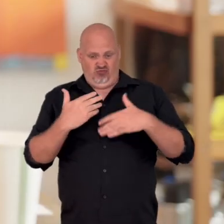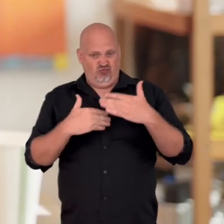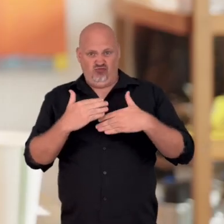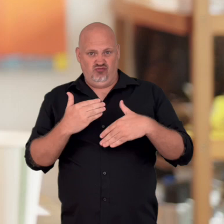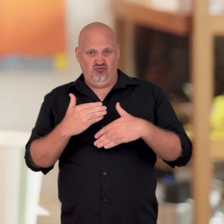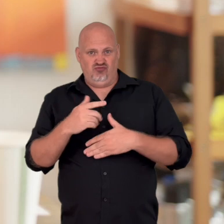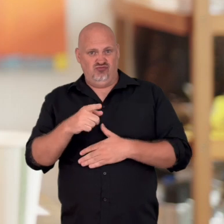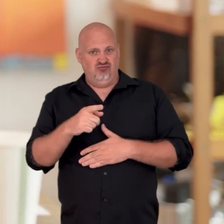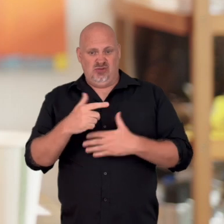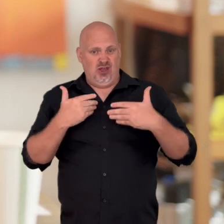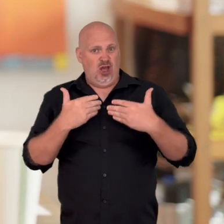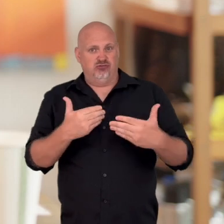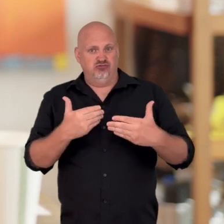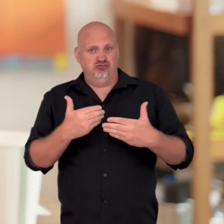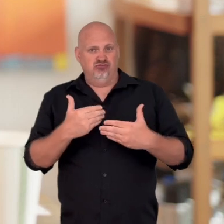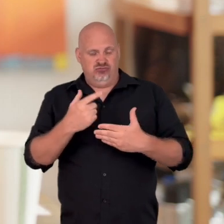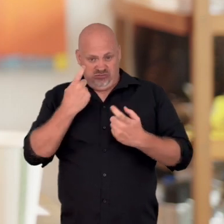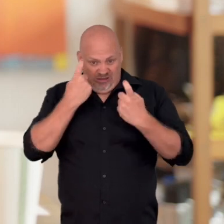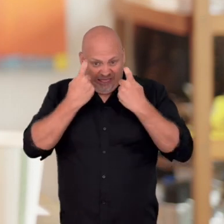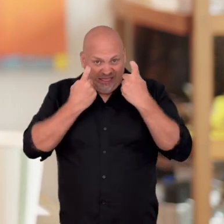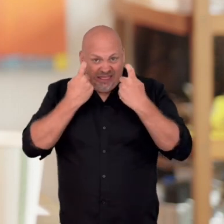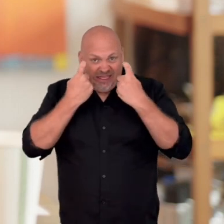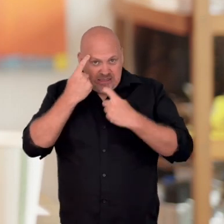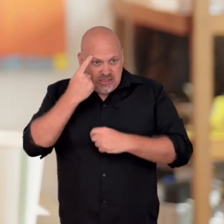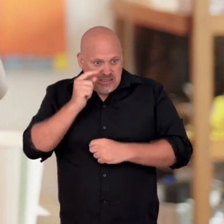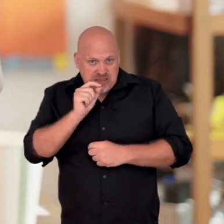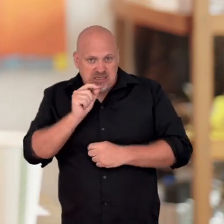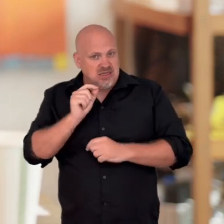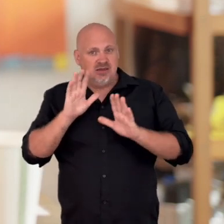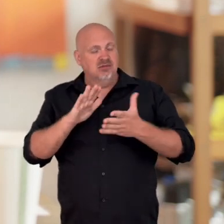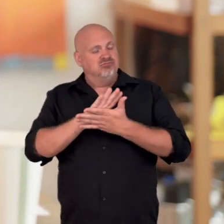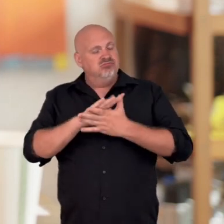you know don't worry you know if it's different from what you have